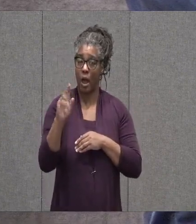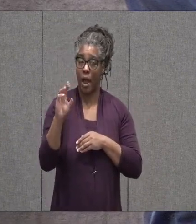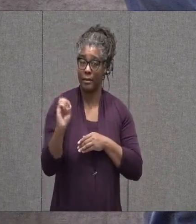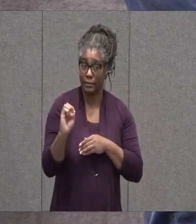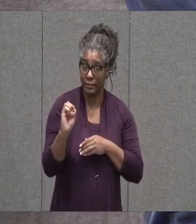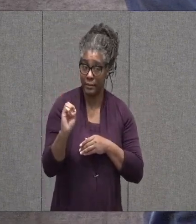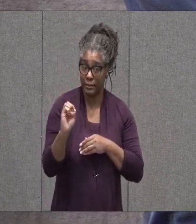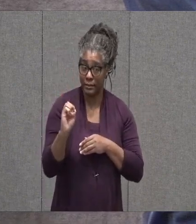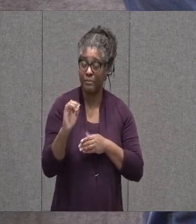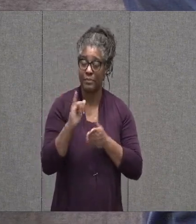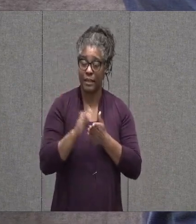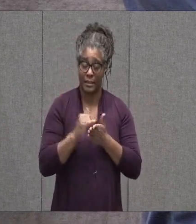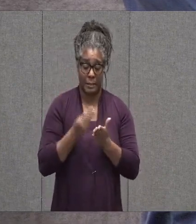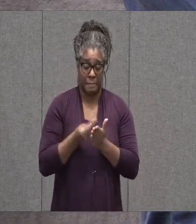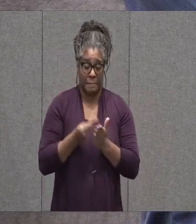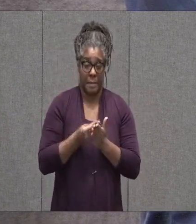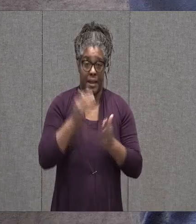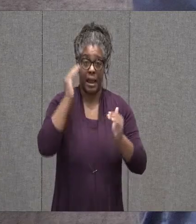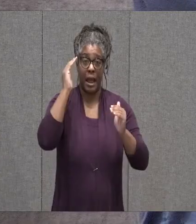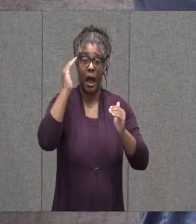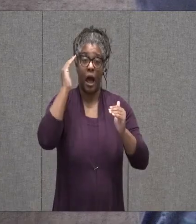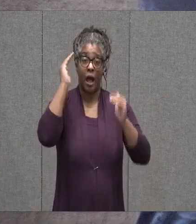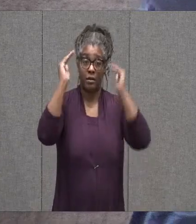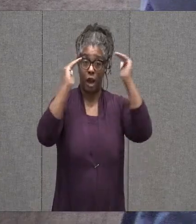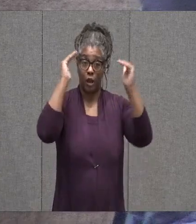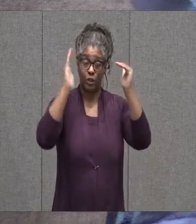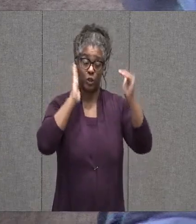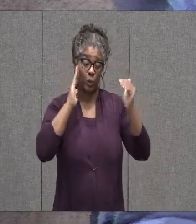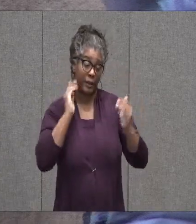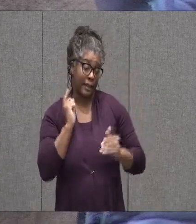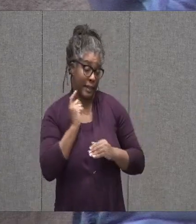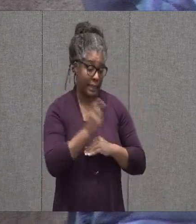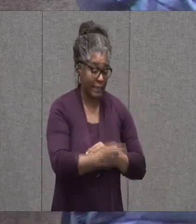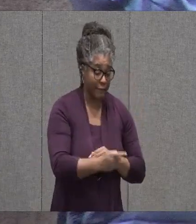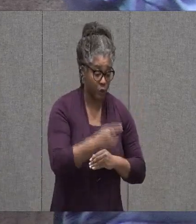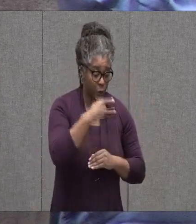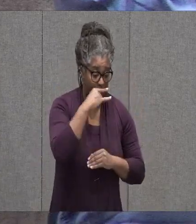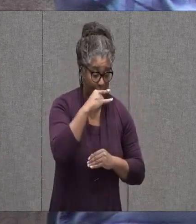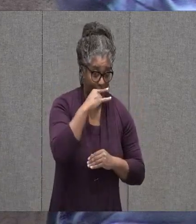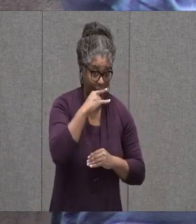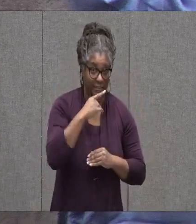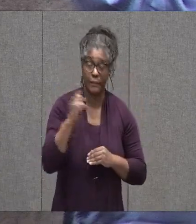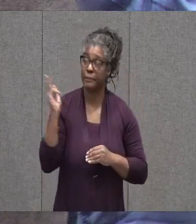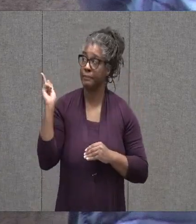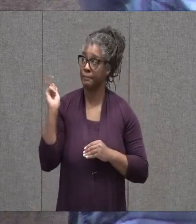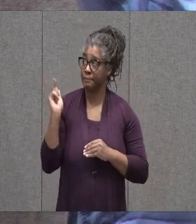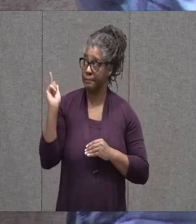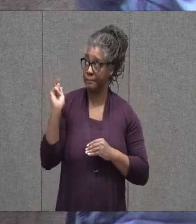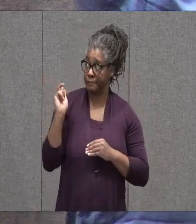regularly give to kids. Now, I would not say that that was a perfect definition,